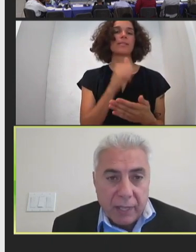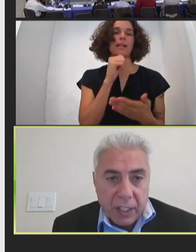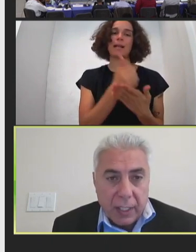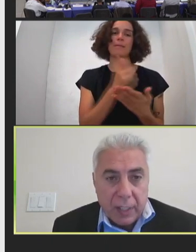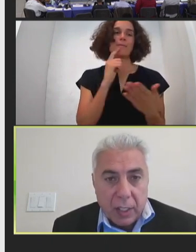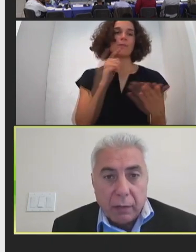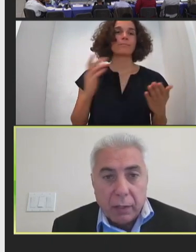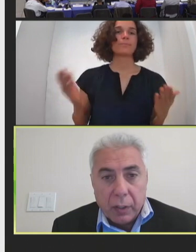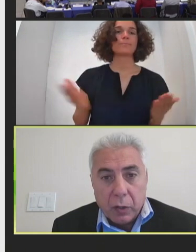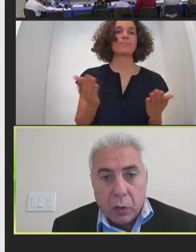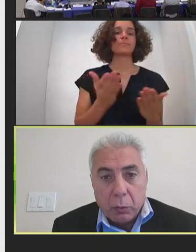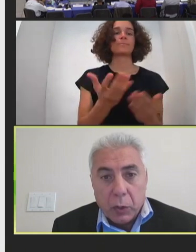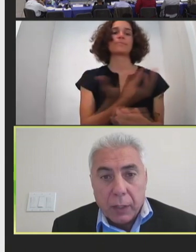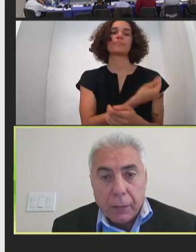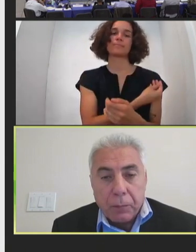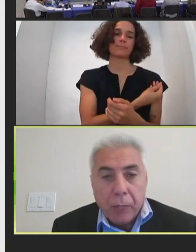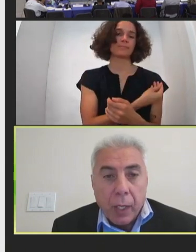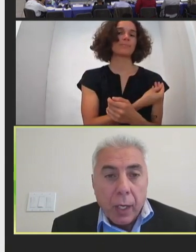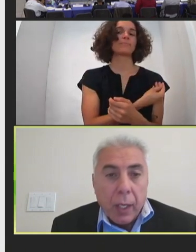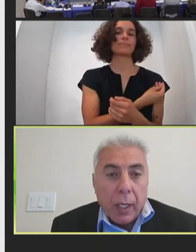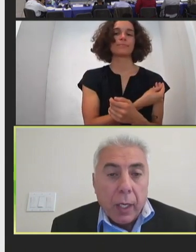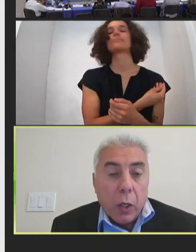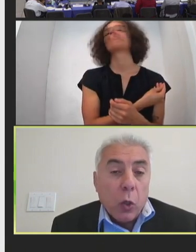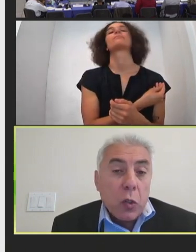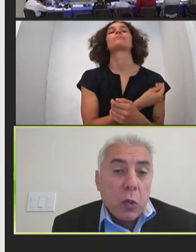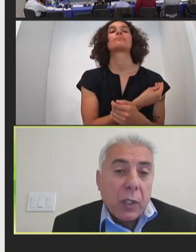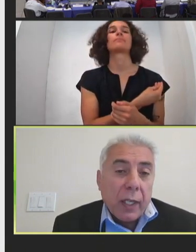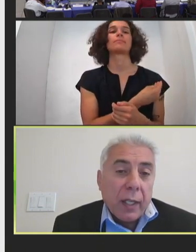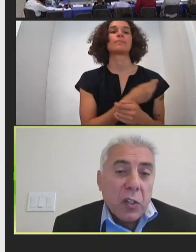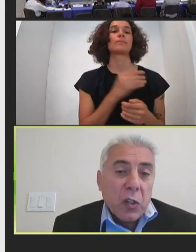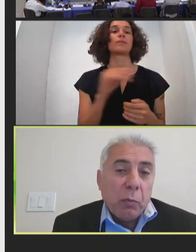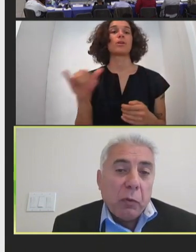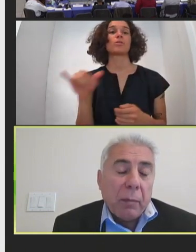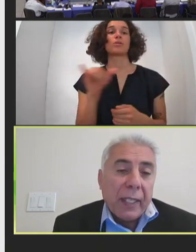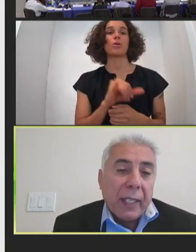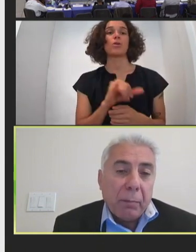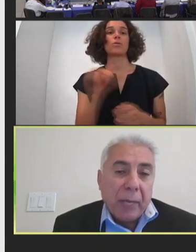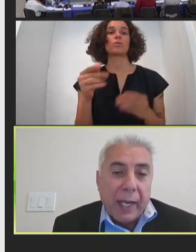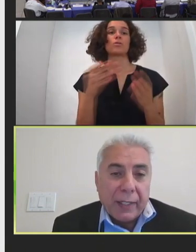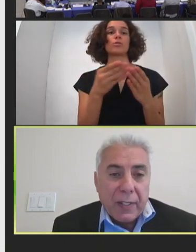vaccination level in their community, also the scope of the medical practice.